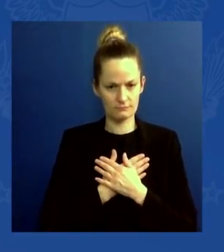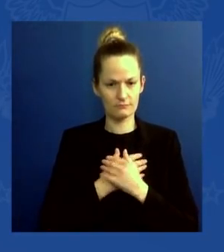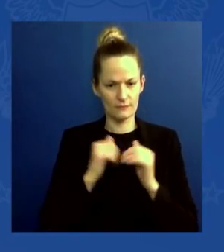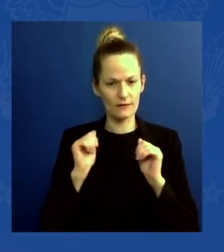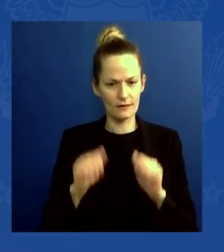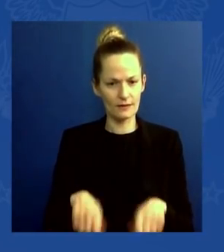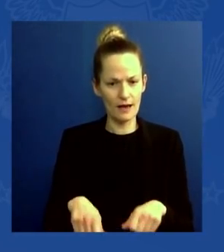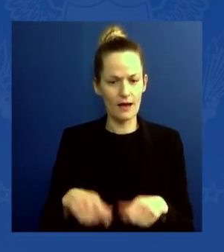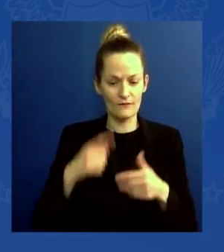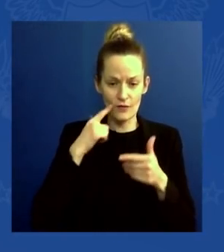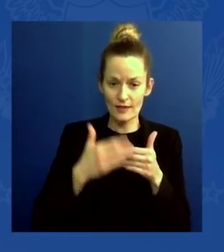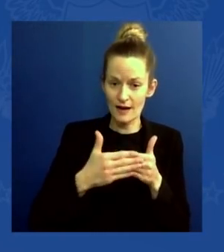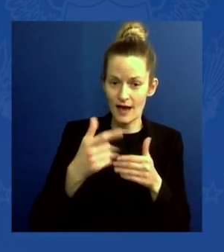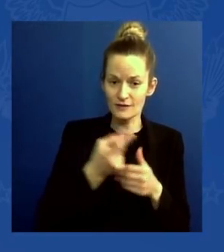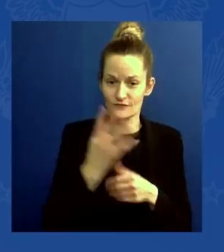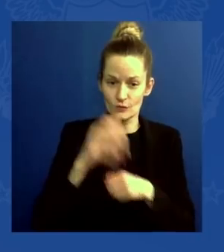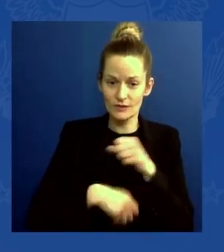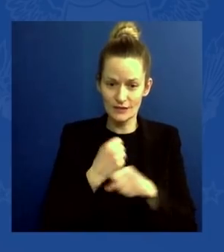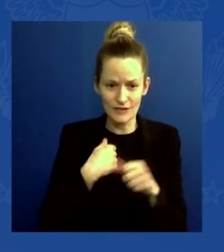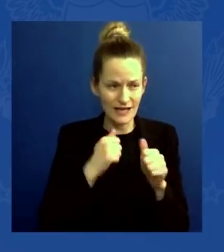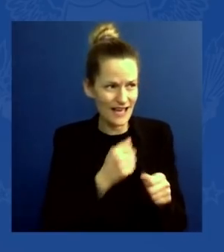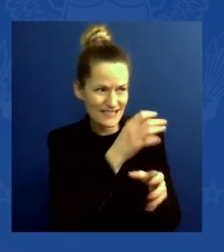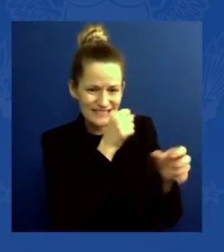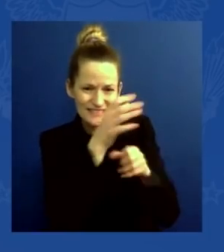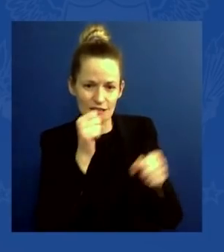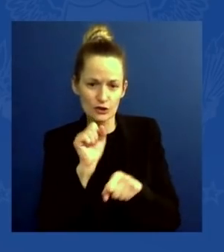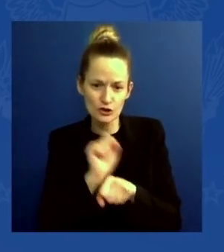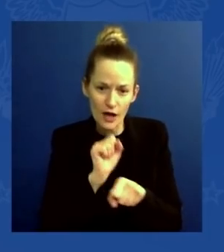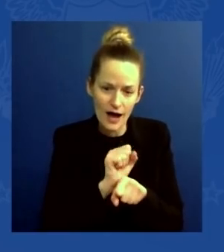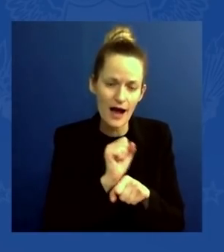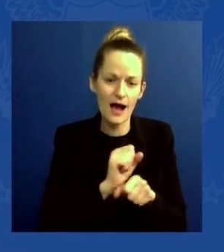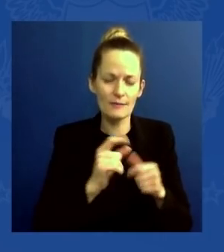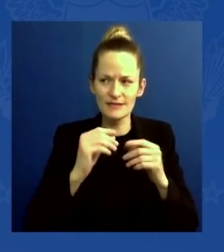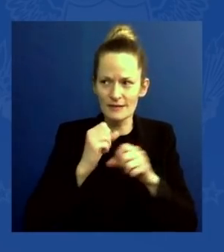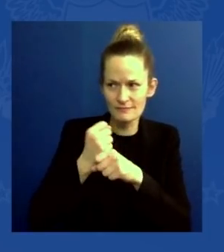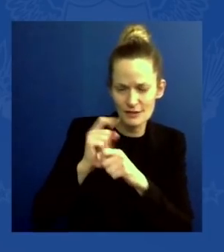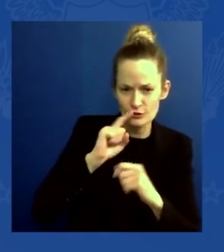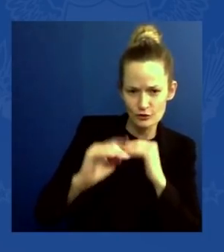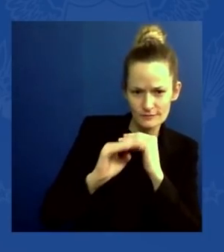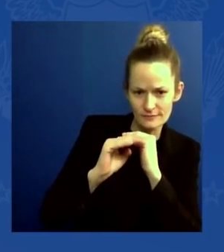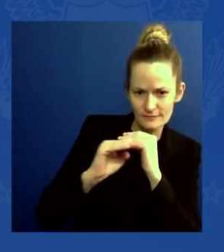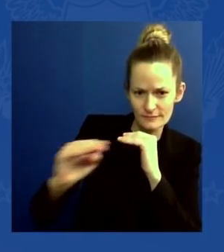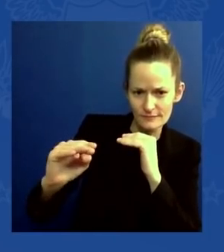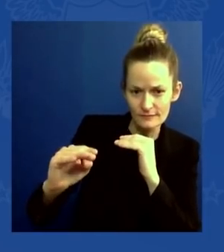So, I can't tell you that -- any of that with precision. If anybody can, then they ought to go into fortunetelling.